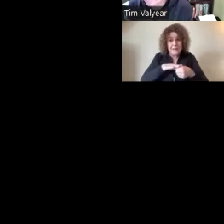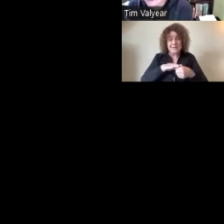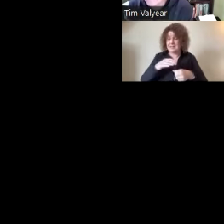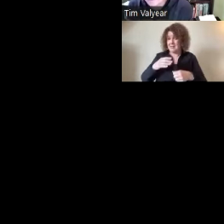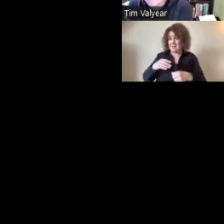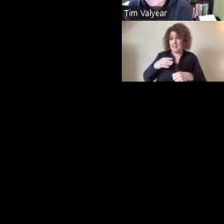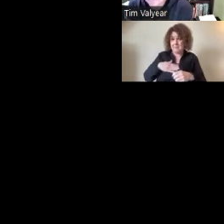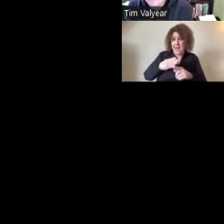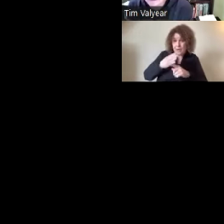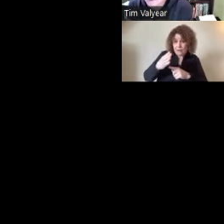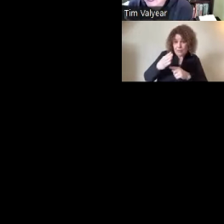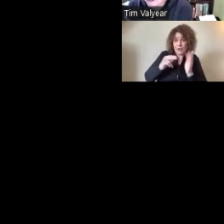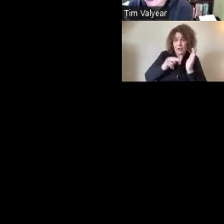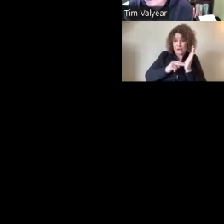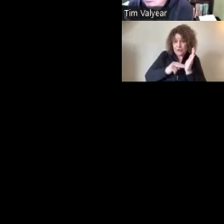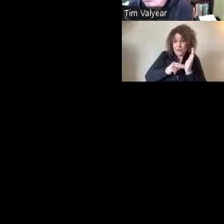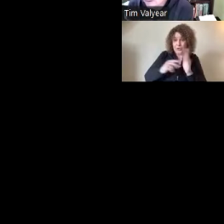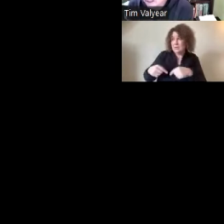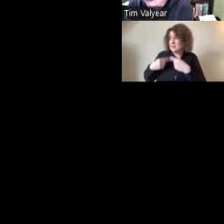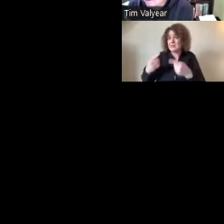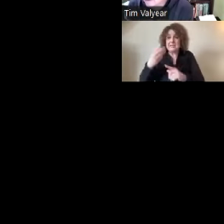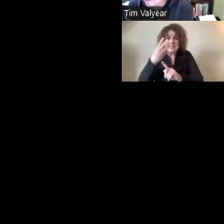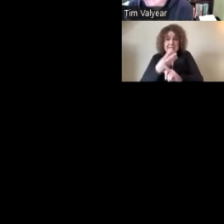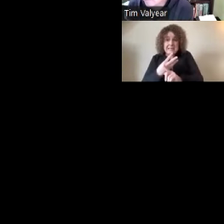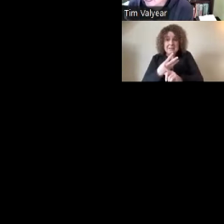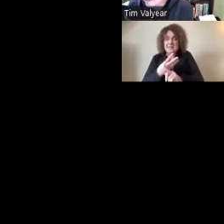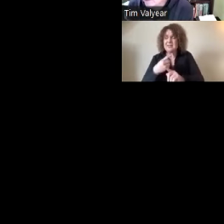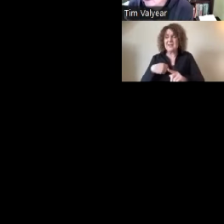care -- I mean, I never felt so morally distressed as a